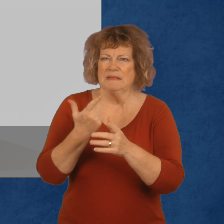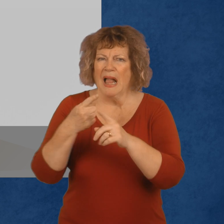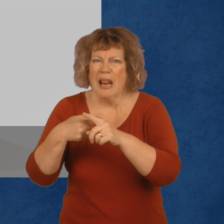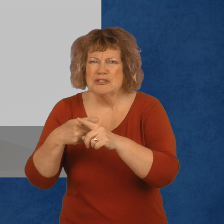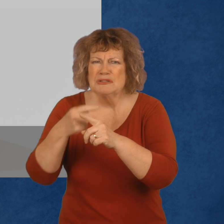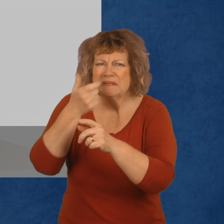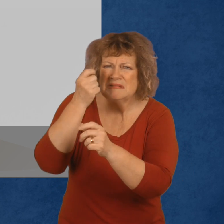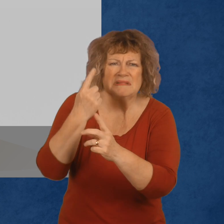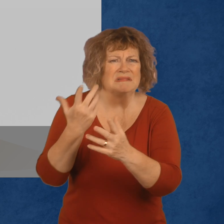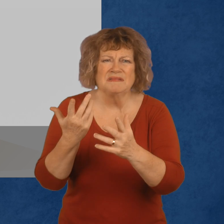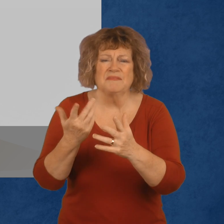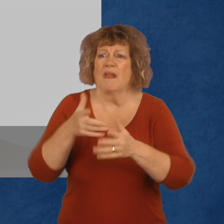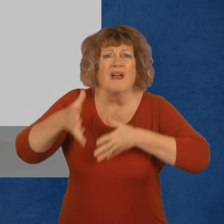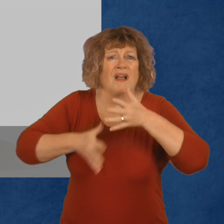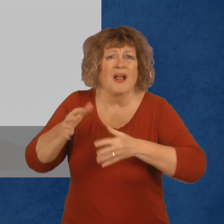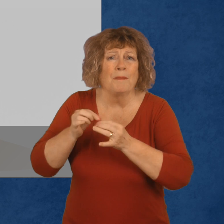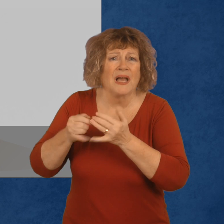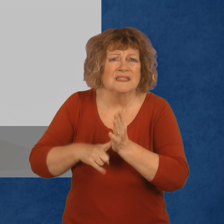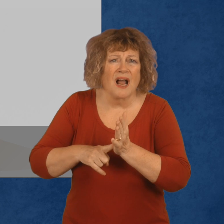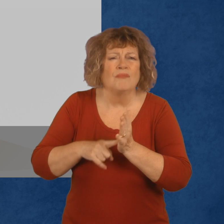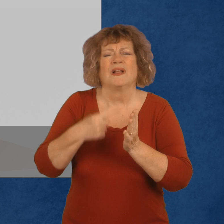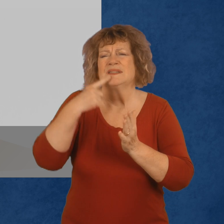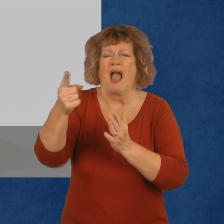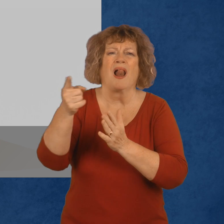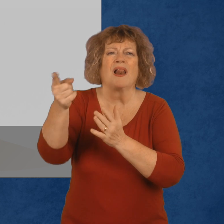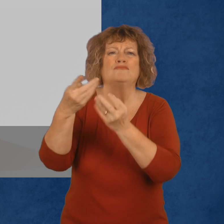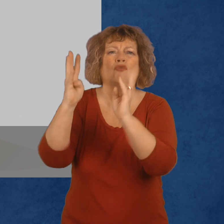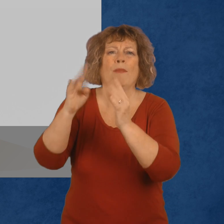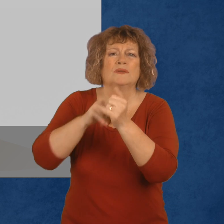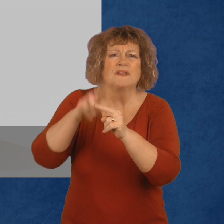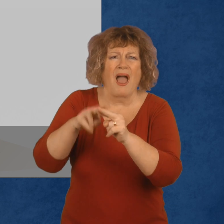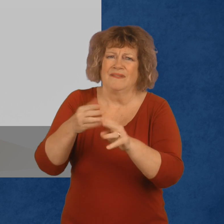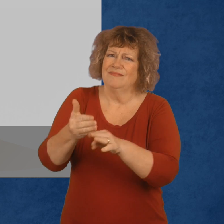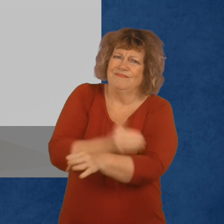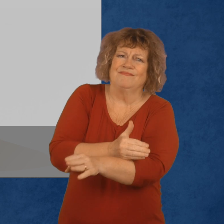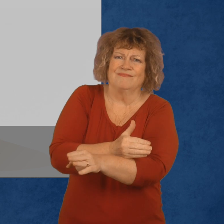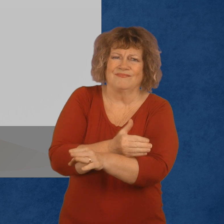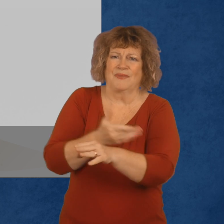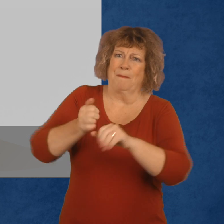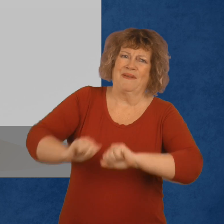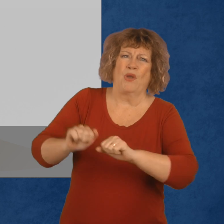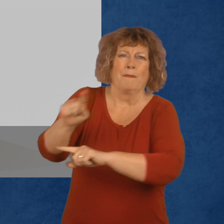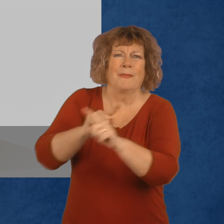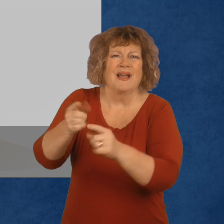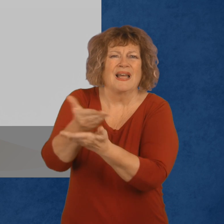as soon as possible before the hearing so that they can arrange for an interpreter to help you on the day.